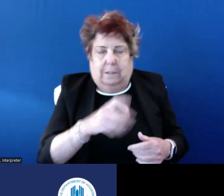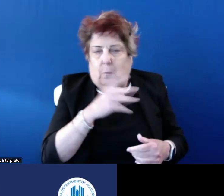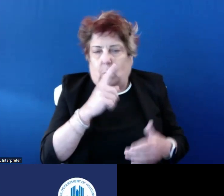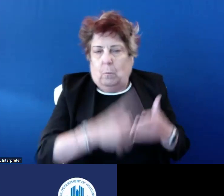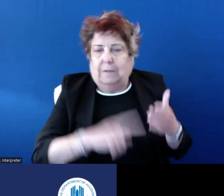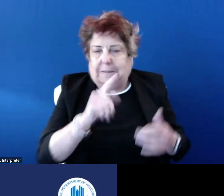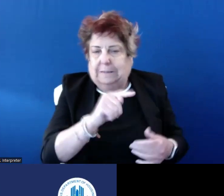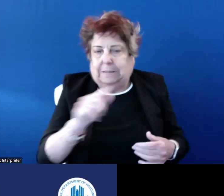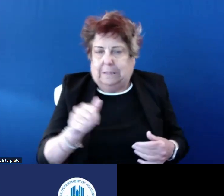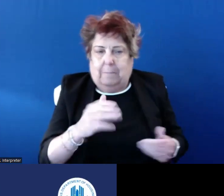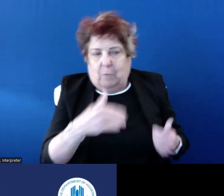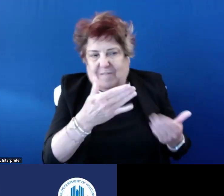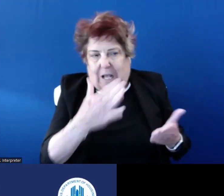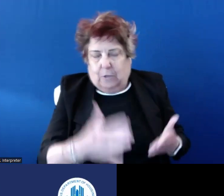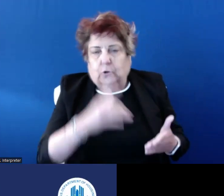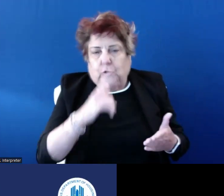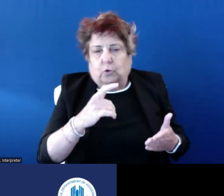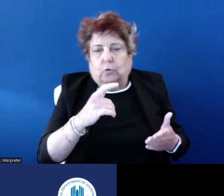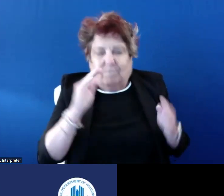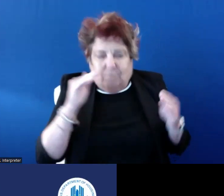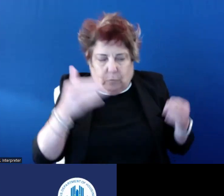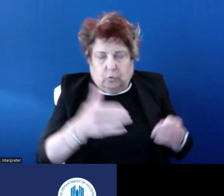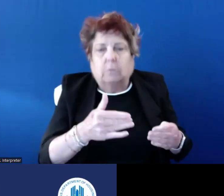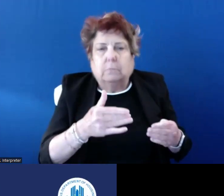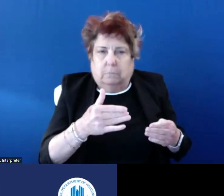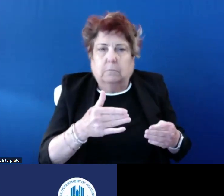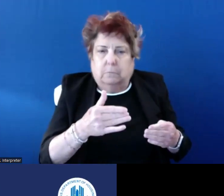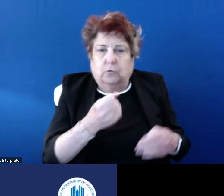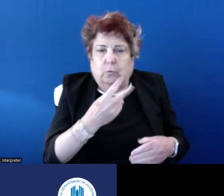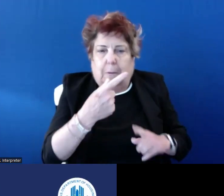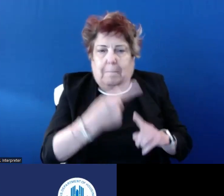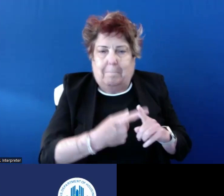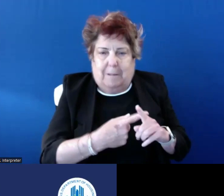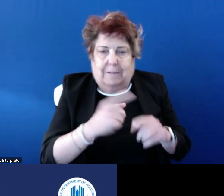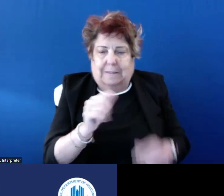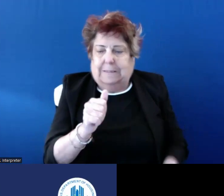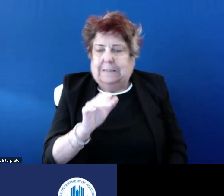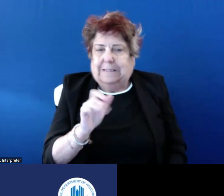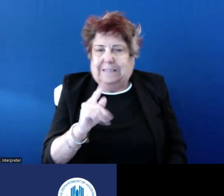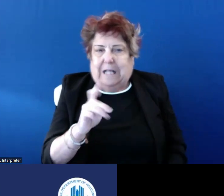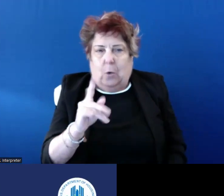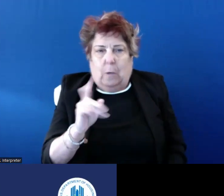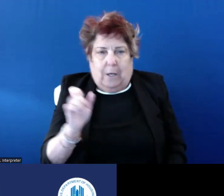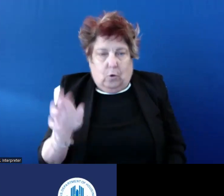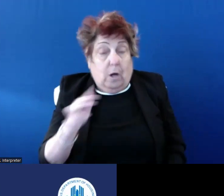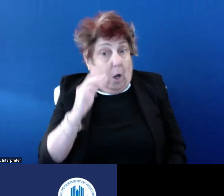months of the accelerator. So I hope that answers the question. Thank you, Lisa.